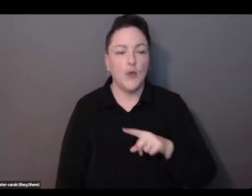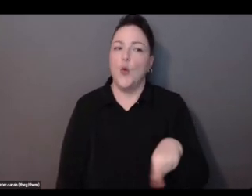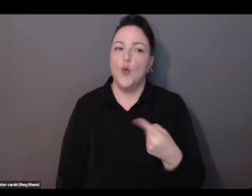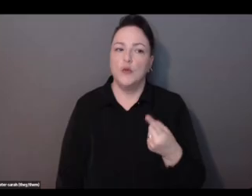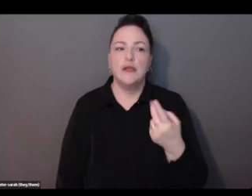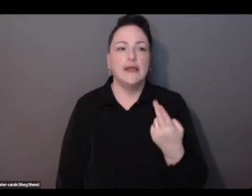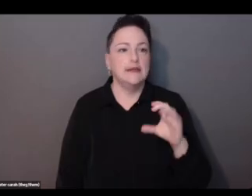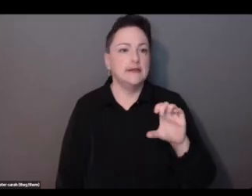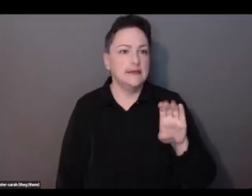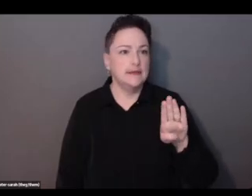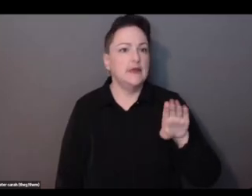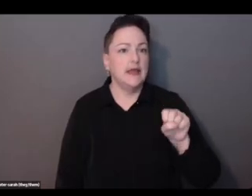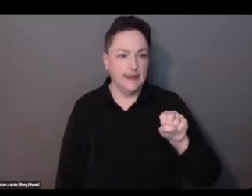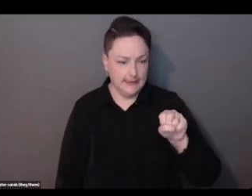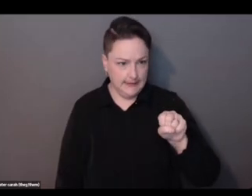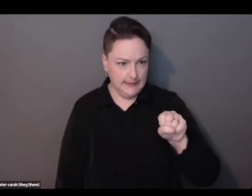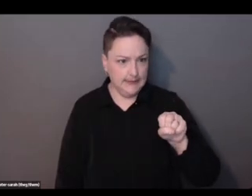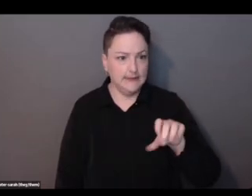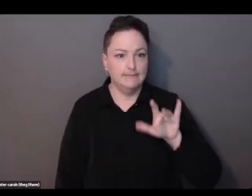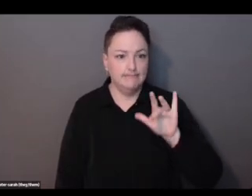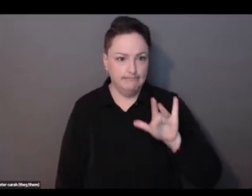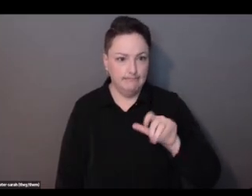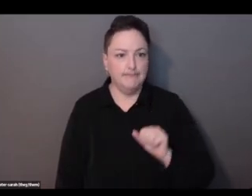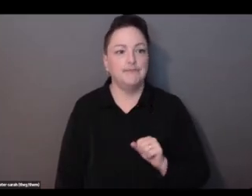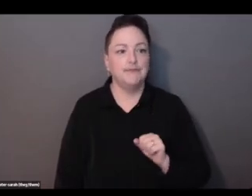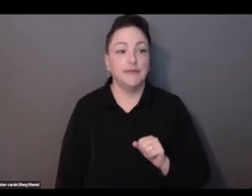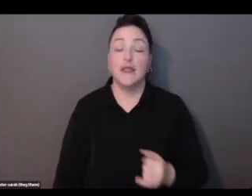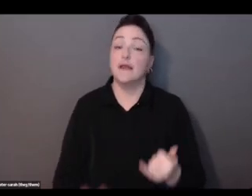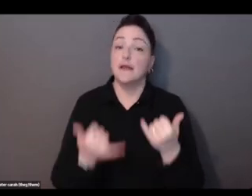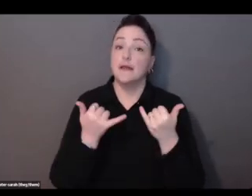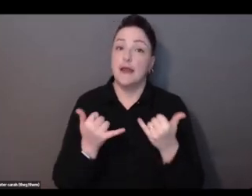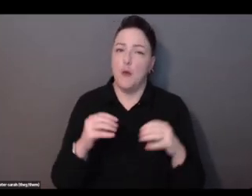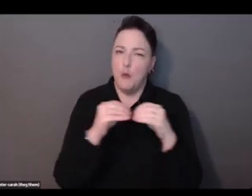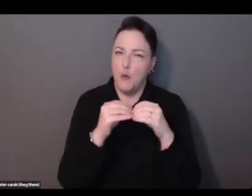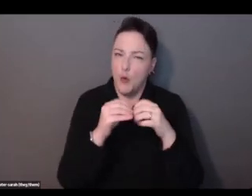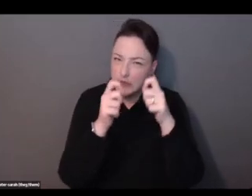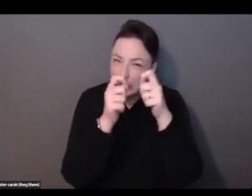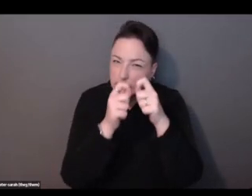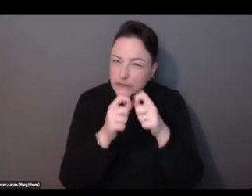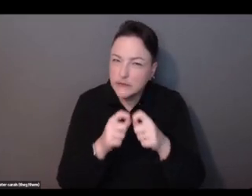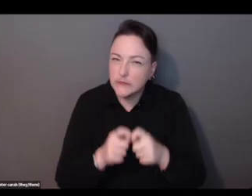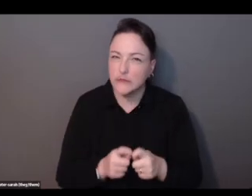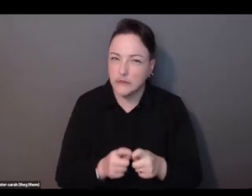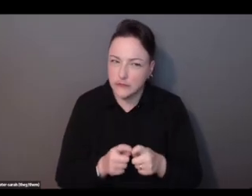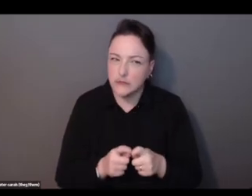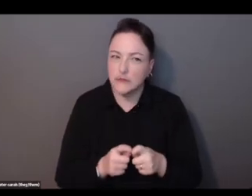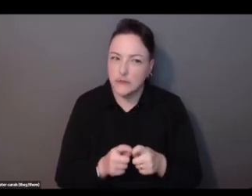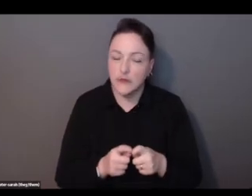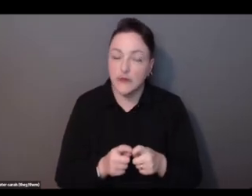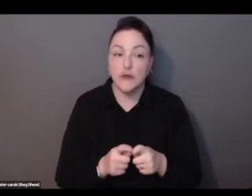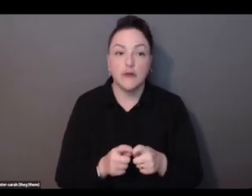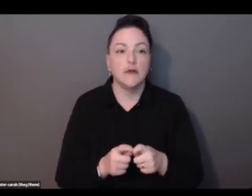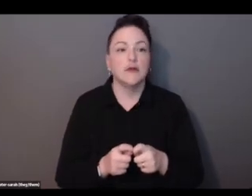We now have more specific data of the exact numbers of people who receive